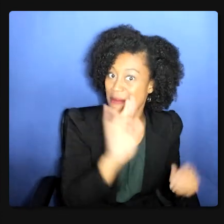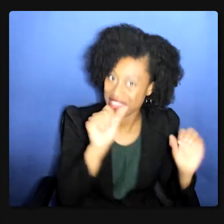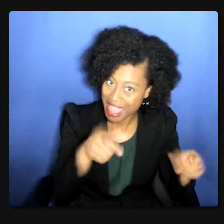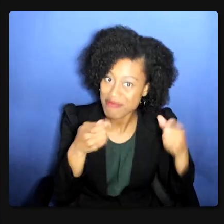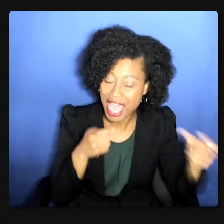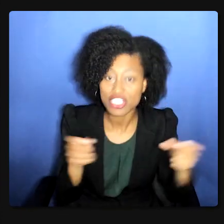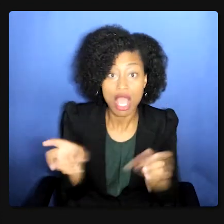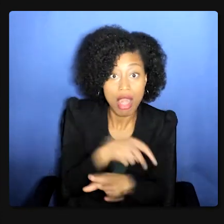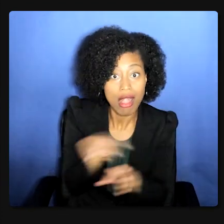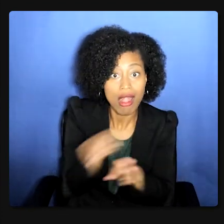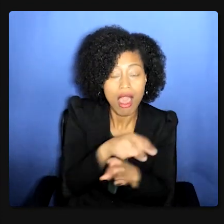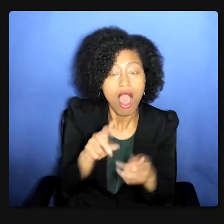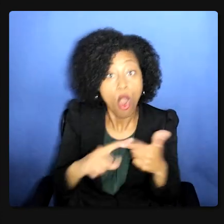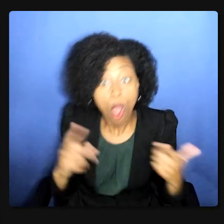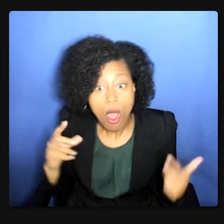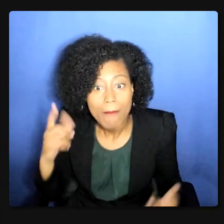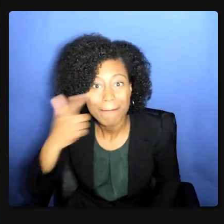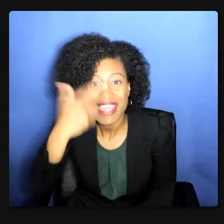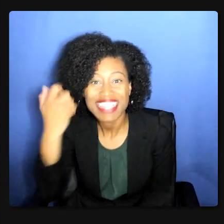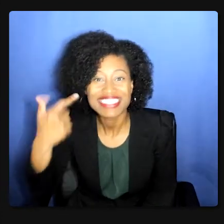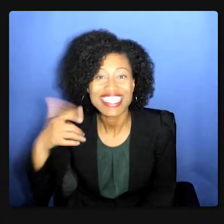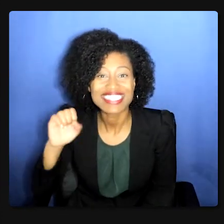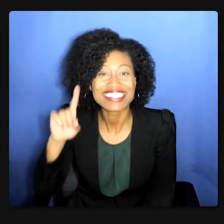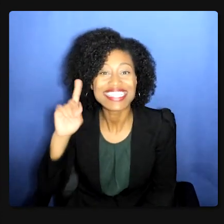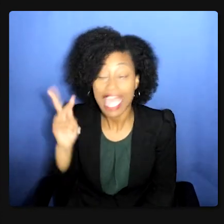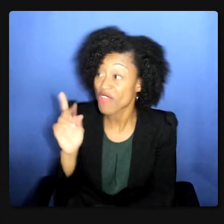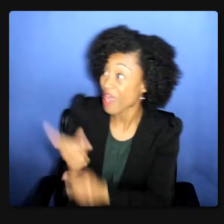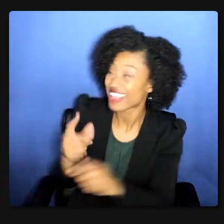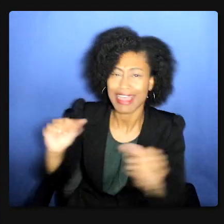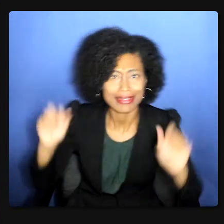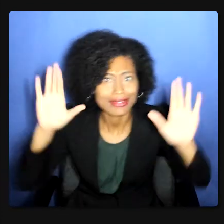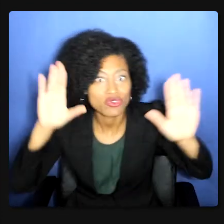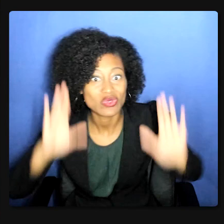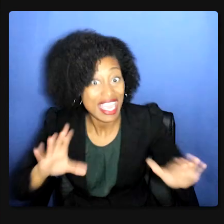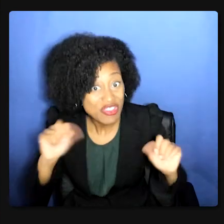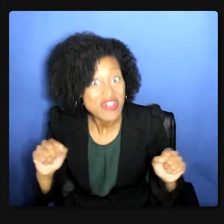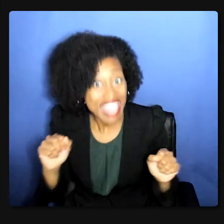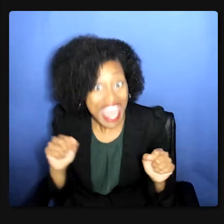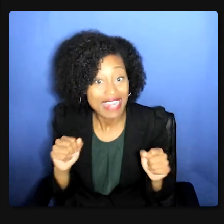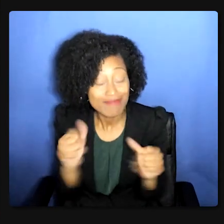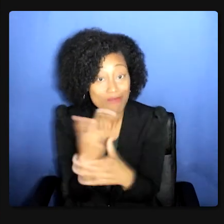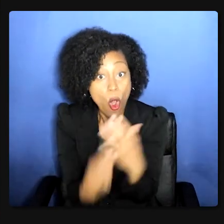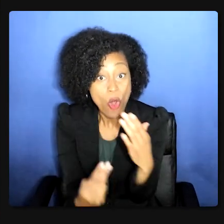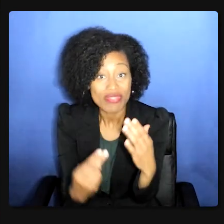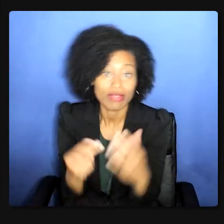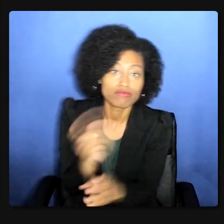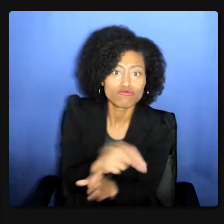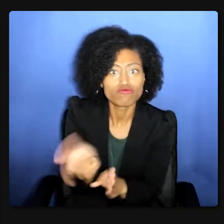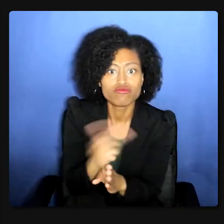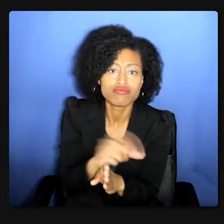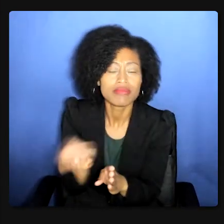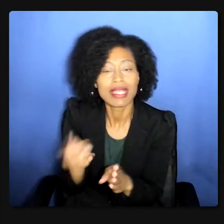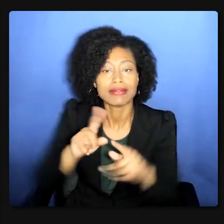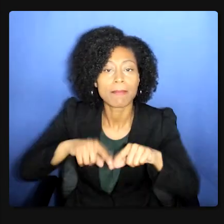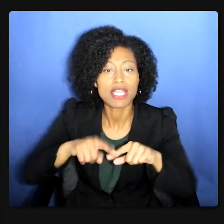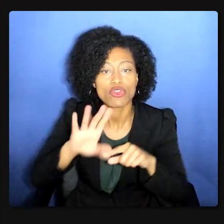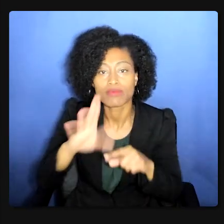[Amie] Because of the GSDK, the game... -[Dimitris] Exactly, because... [Amie] Oh, that's great. -[Dimitris] Both... That's why both... both offerings, right,